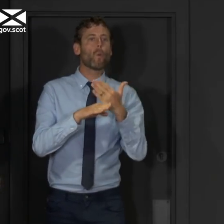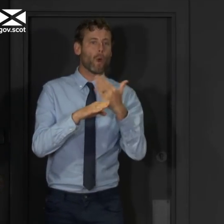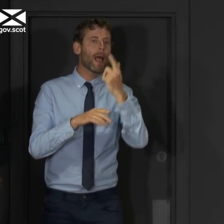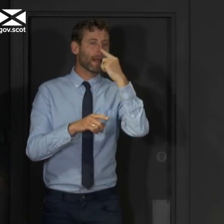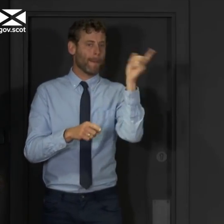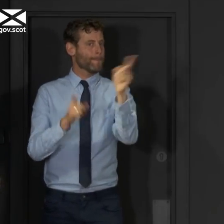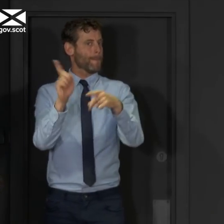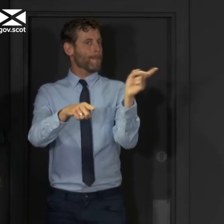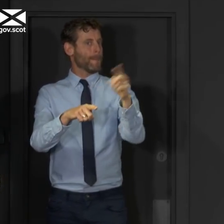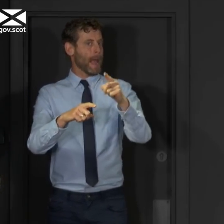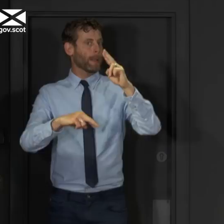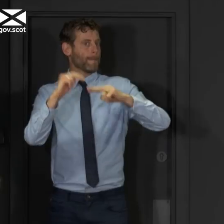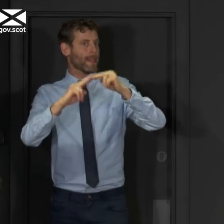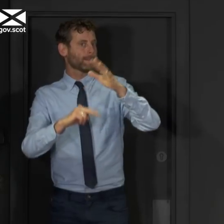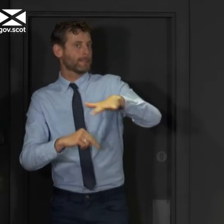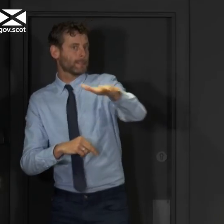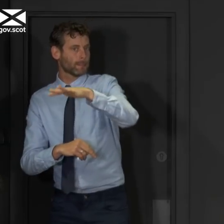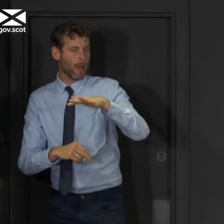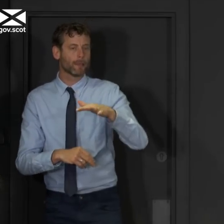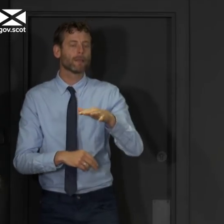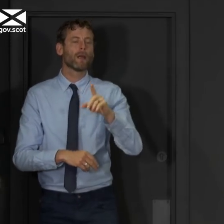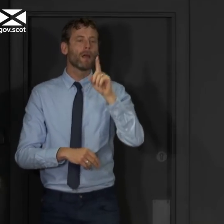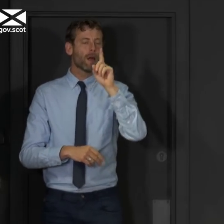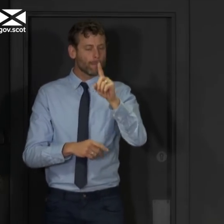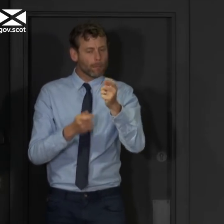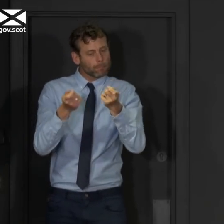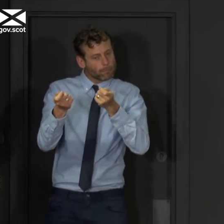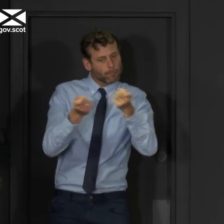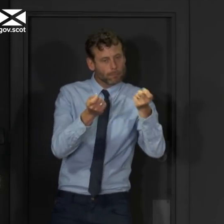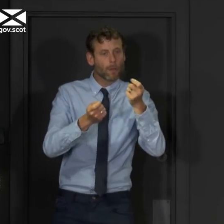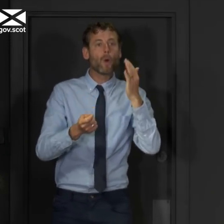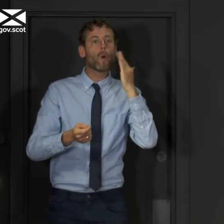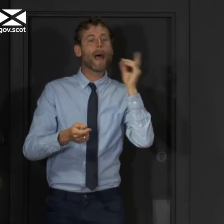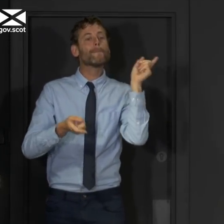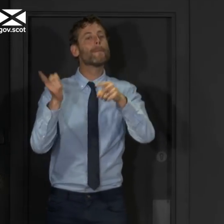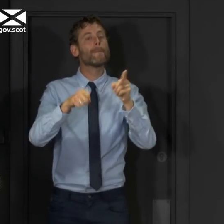sites gradually, while using measures such as physical distancing and hand hygiene to